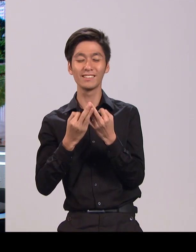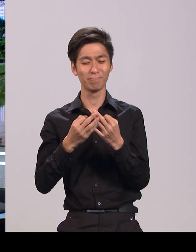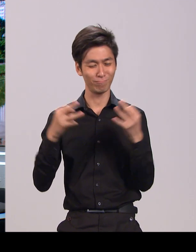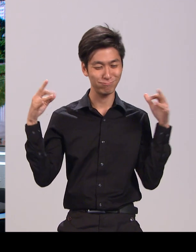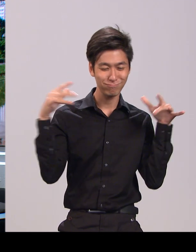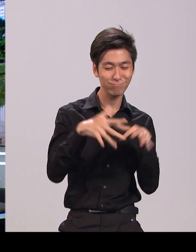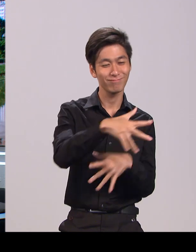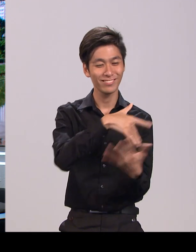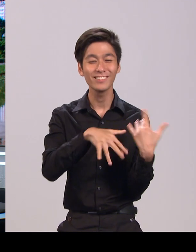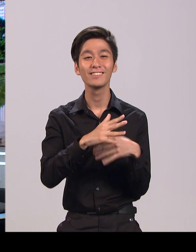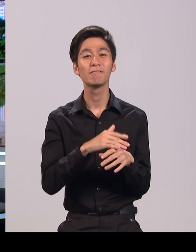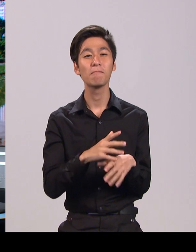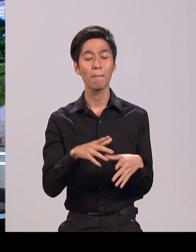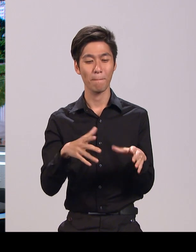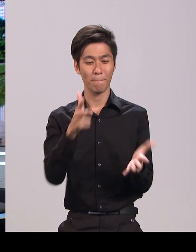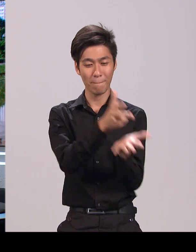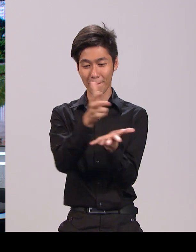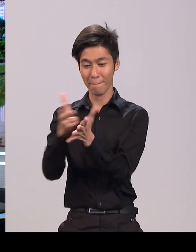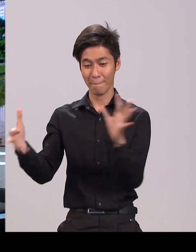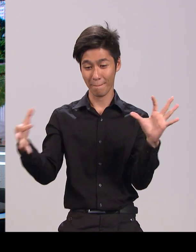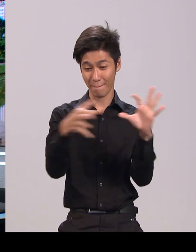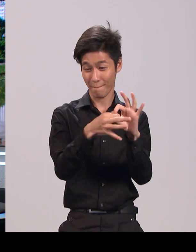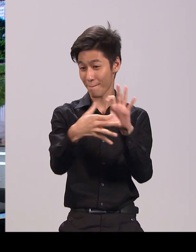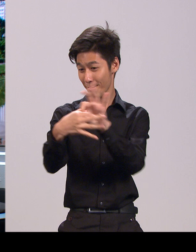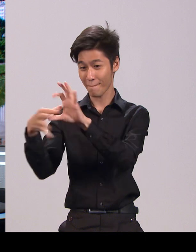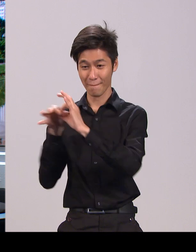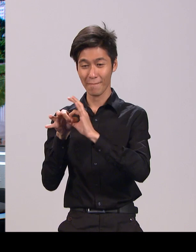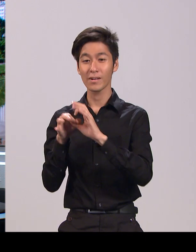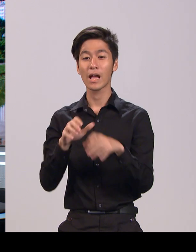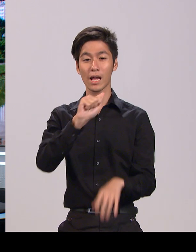We have got park connectors and ABC waterways all over the island.